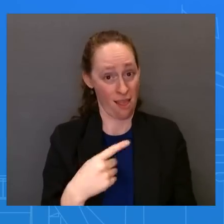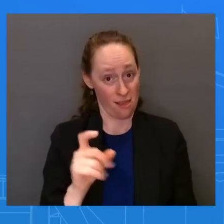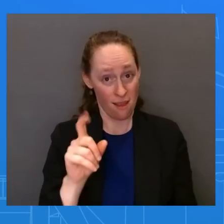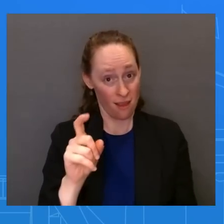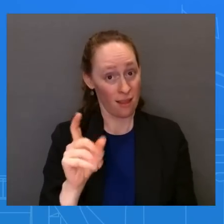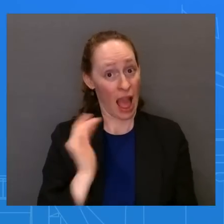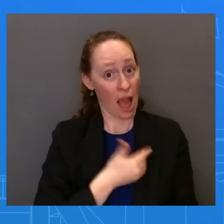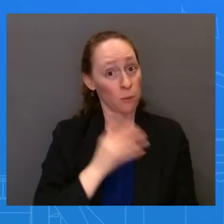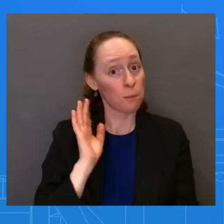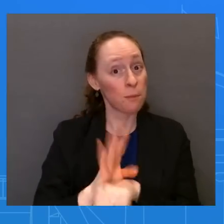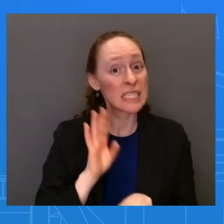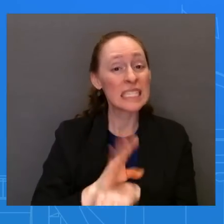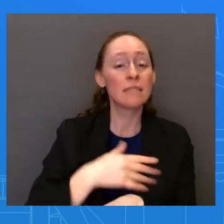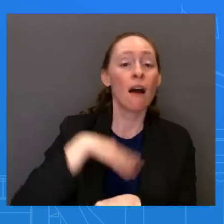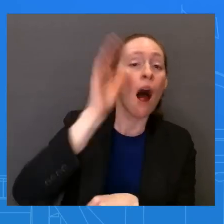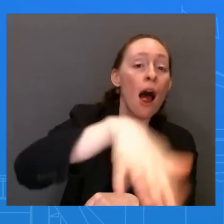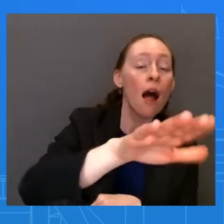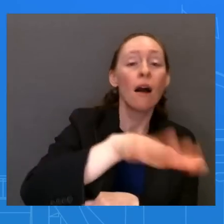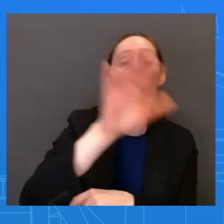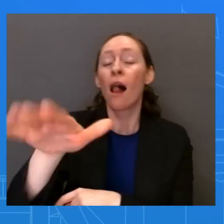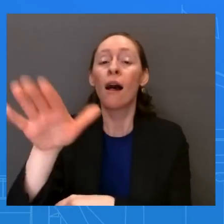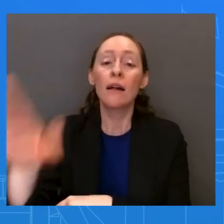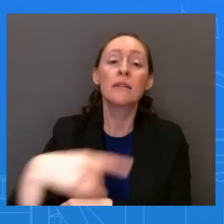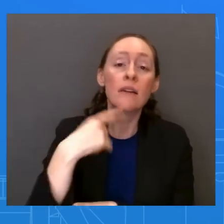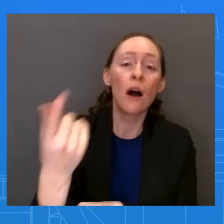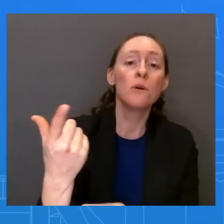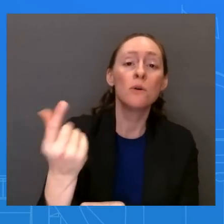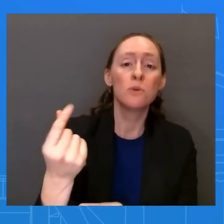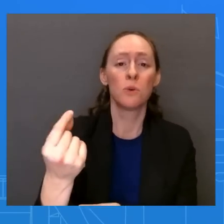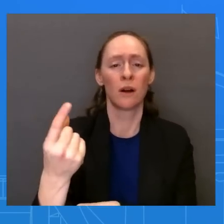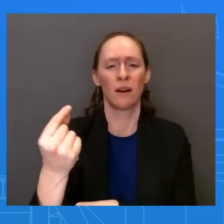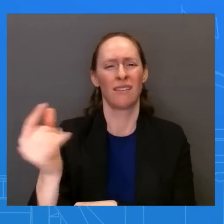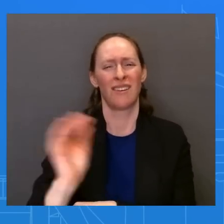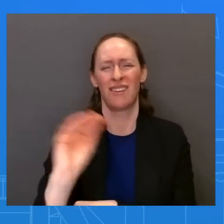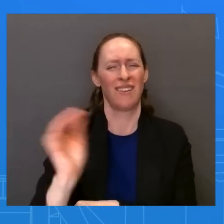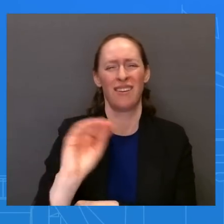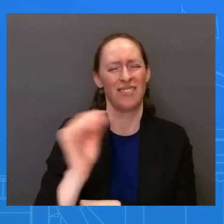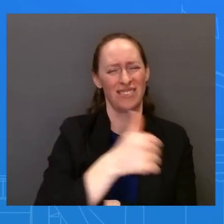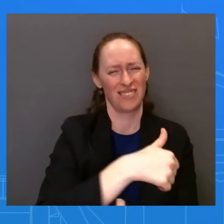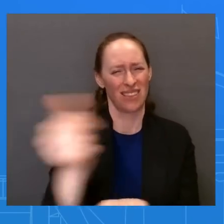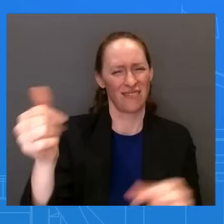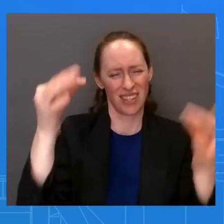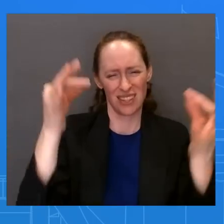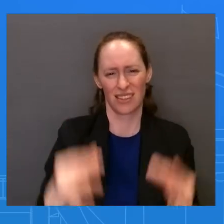to make their own sovereign decisions on this. As it relates to the U.S., we have been, as you know,